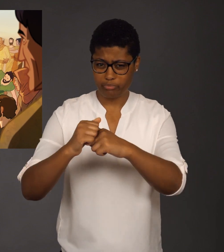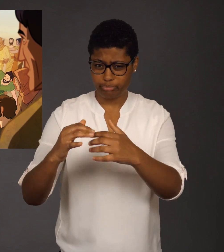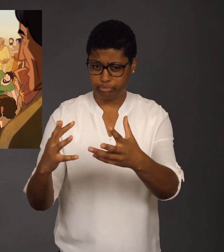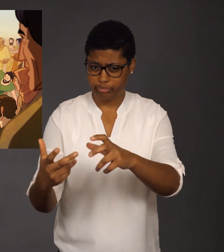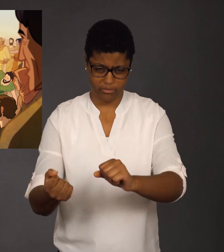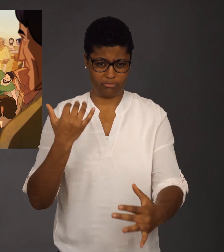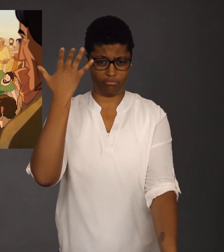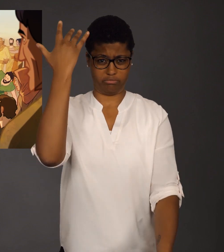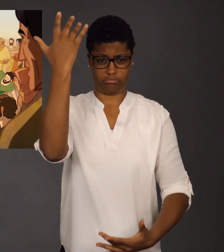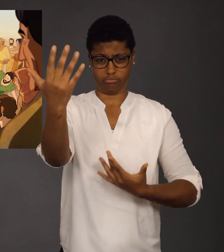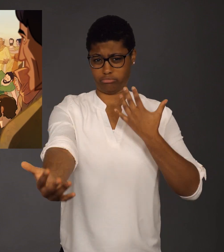and water.